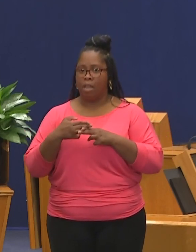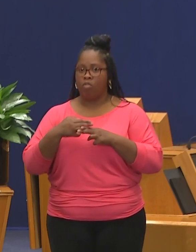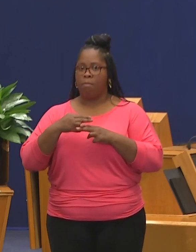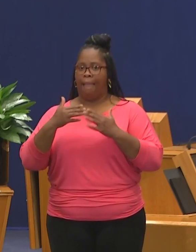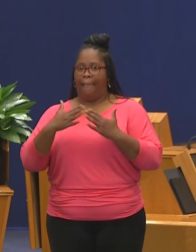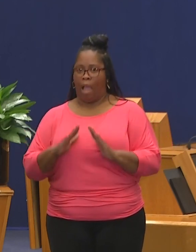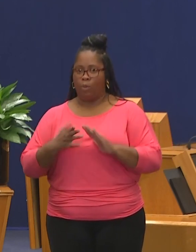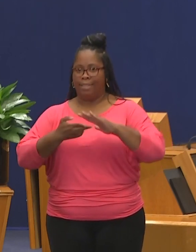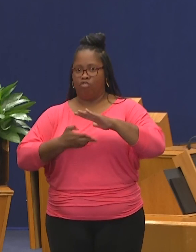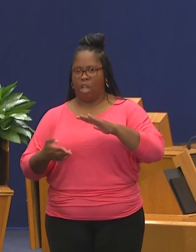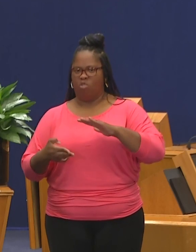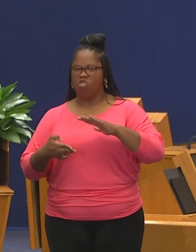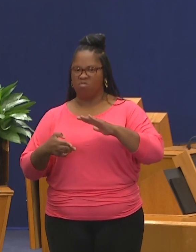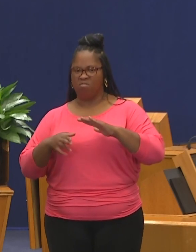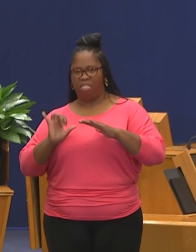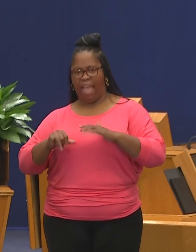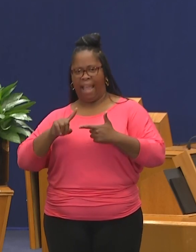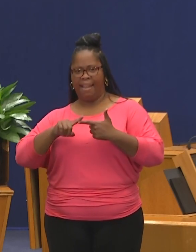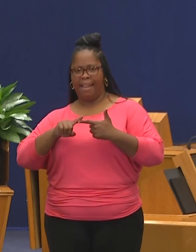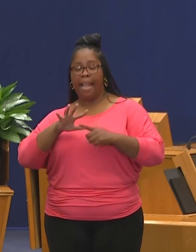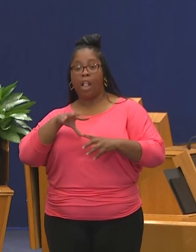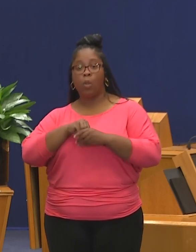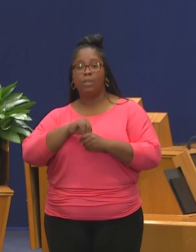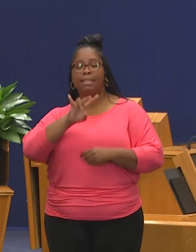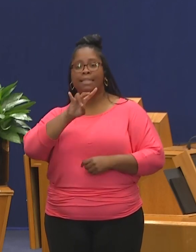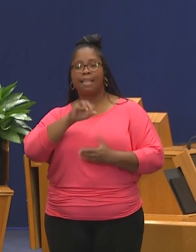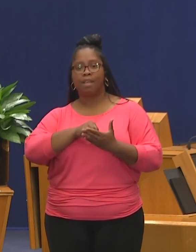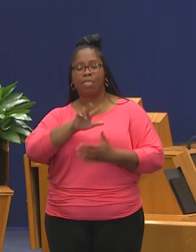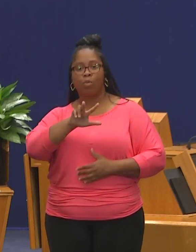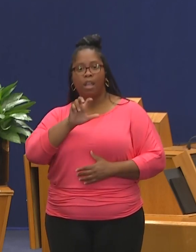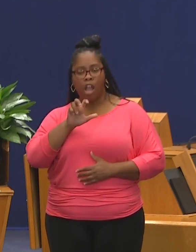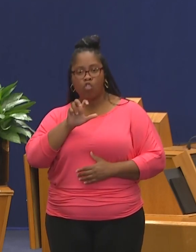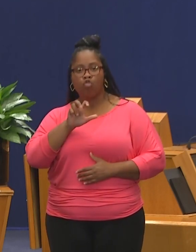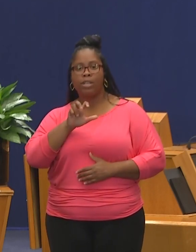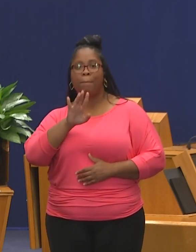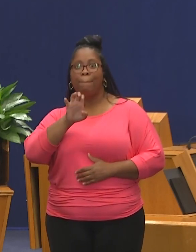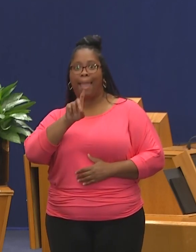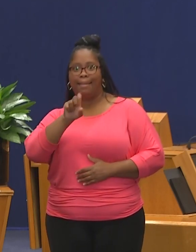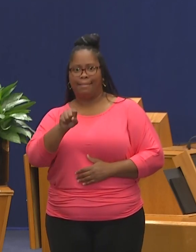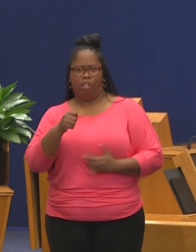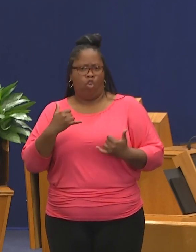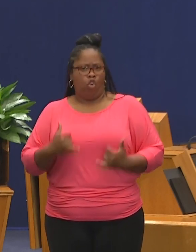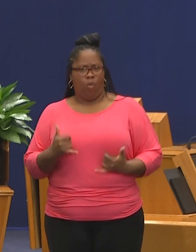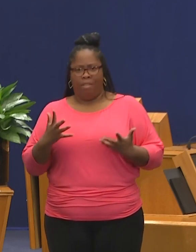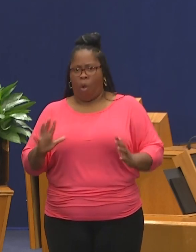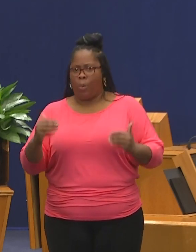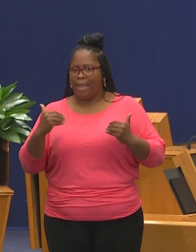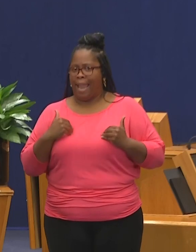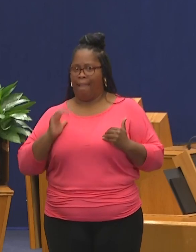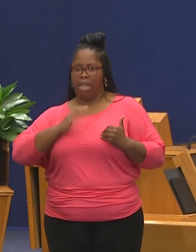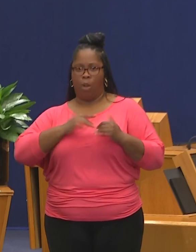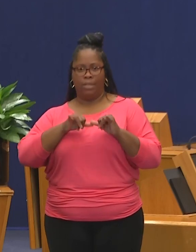COUNTY-WIDE CONGREGATE INTERIM HOUSING SHELTERS. THIS INCLUDES THE 7300 INTERIM